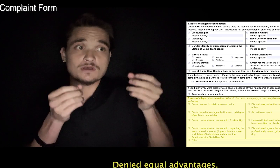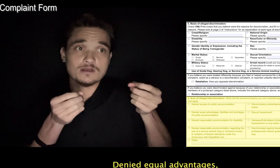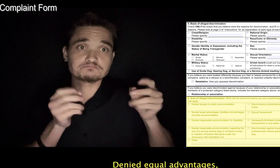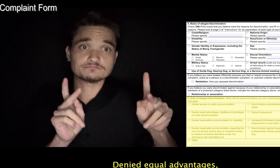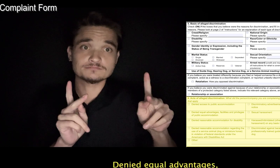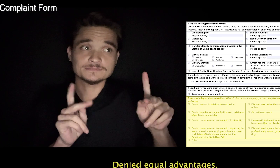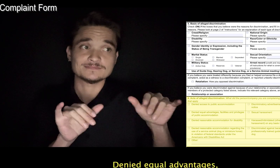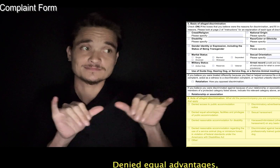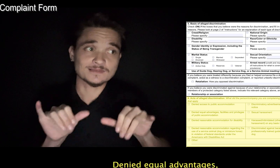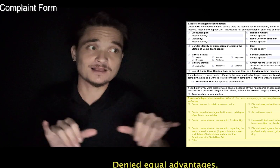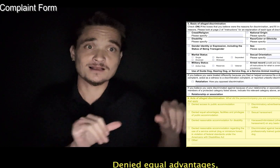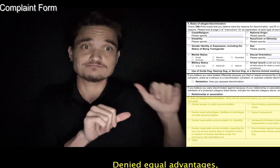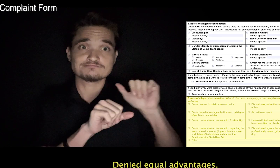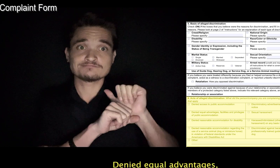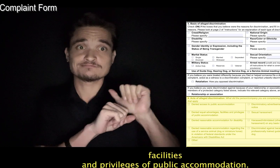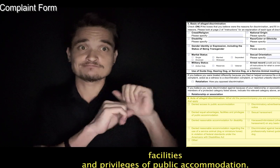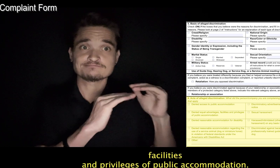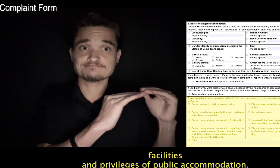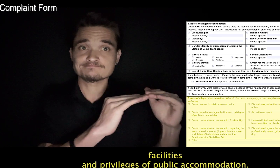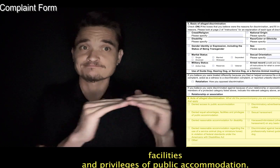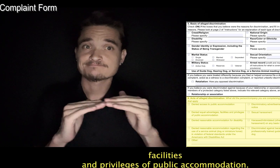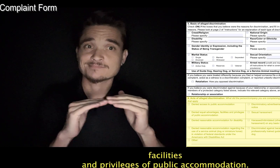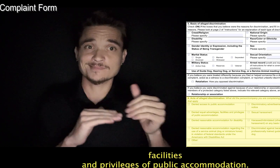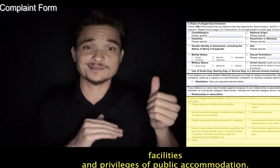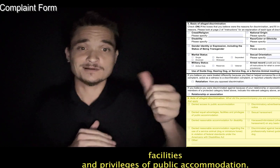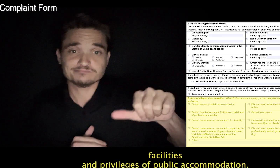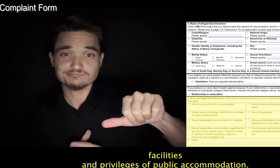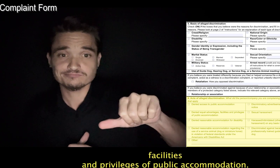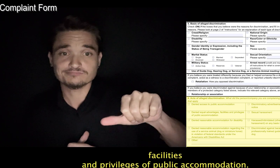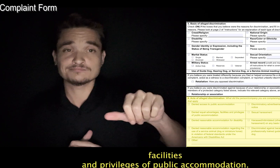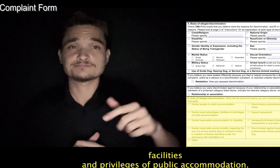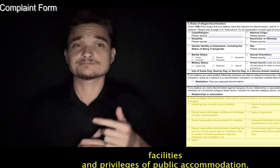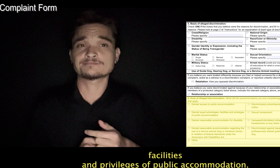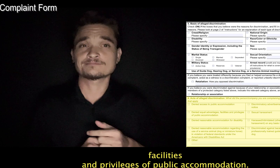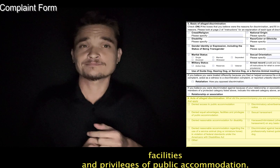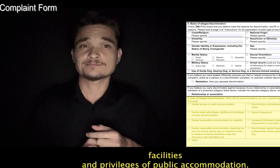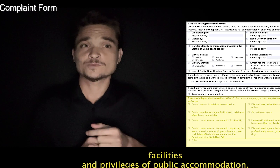Denied equal advantages, facilities and privileges of public accommodation.